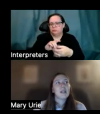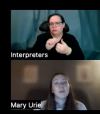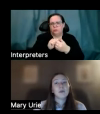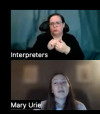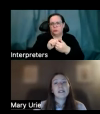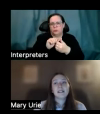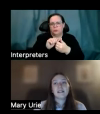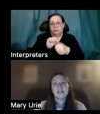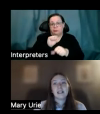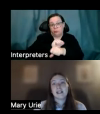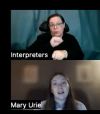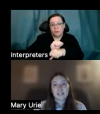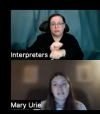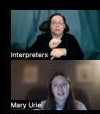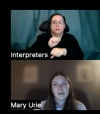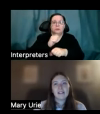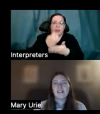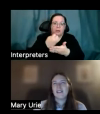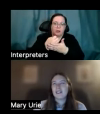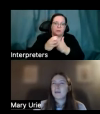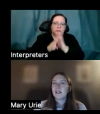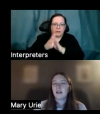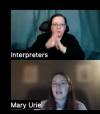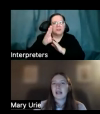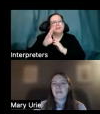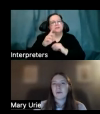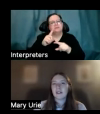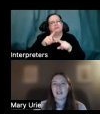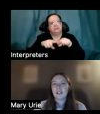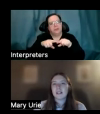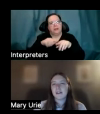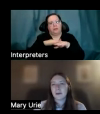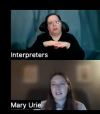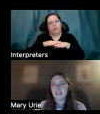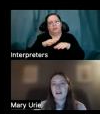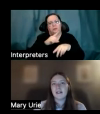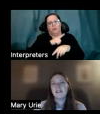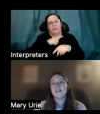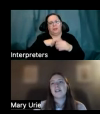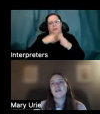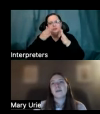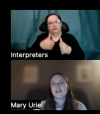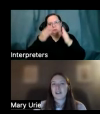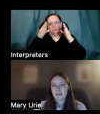employment, and economic development. Just depending on kind of what the legislator focuses on, you might try and